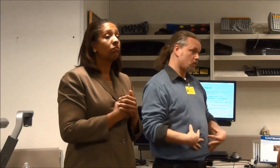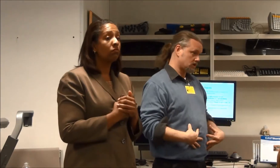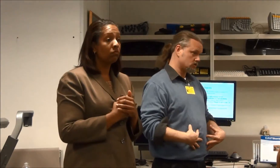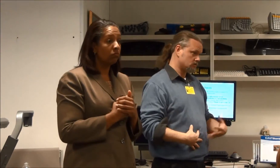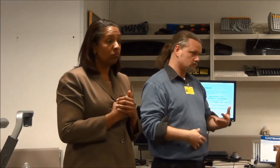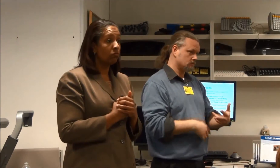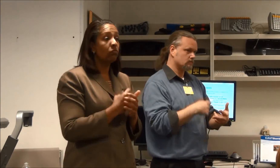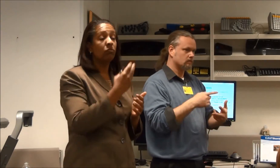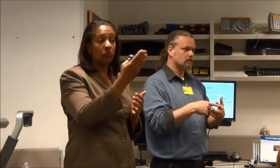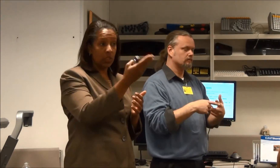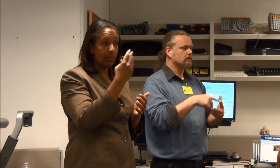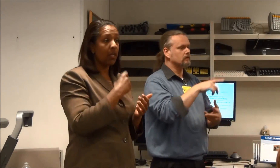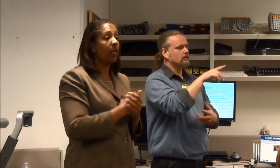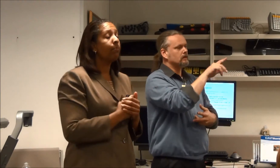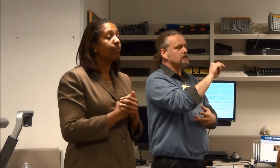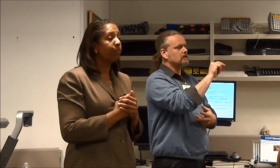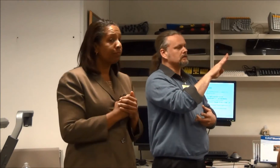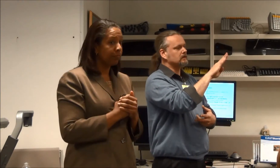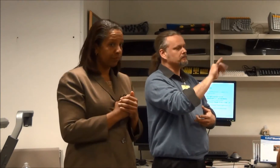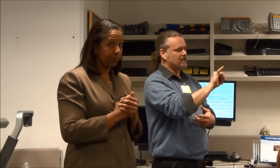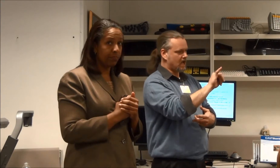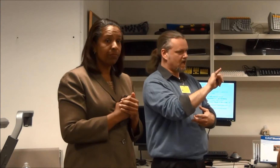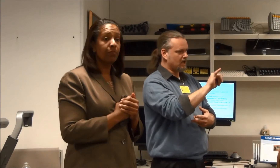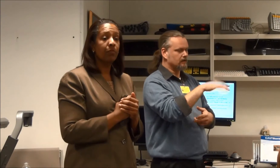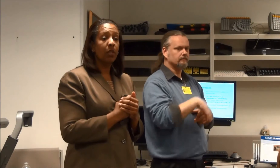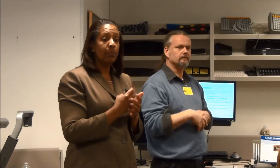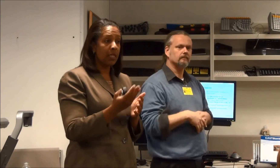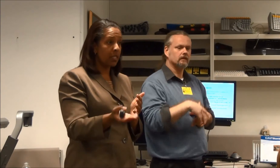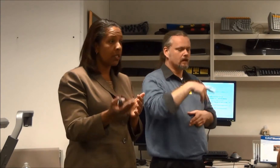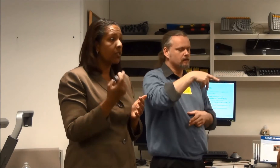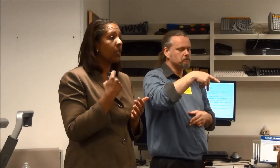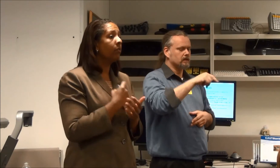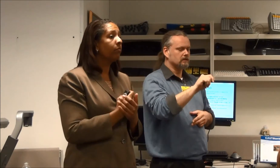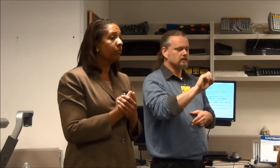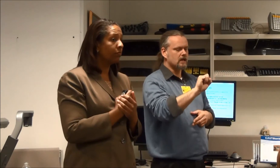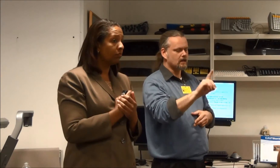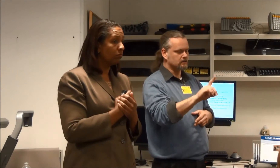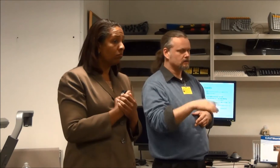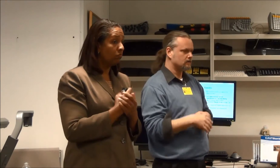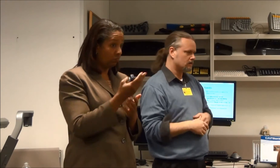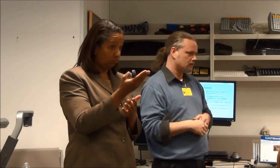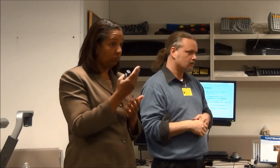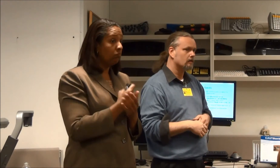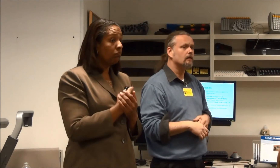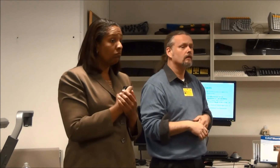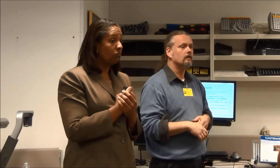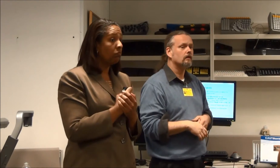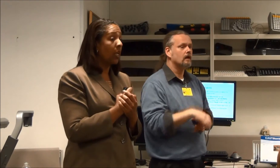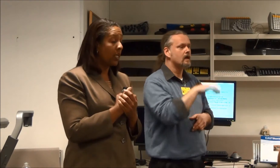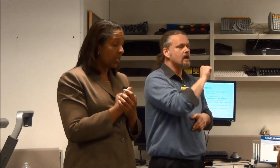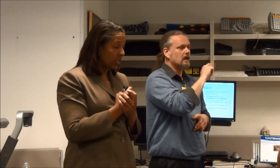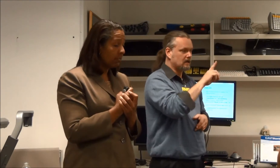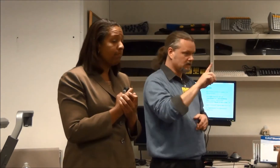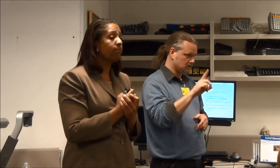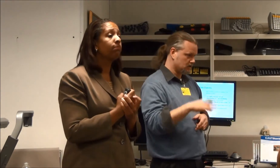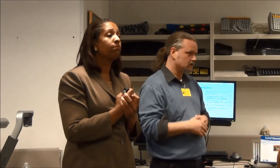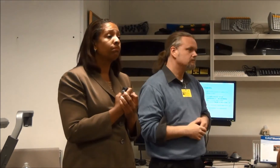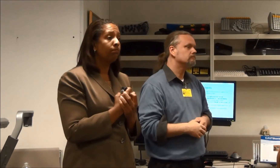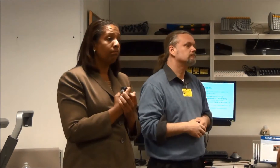Participant: Traumatic brain injury. Jo Linda Johnson: TBI. Participant: PTSD. Jo Linda Johnson: PTSD.